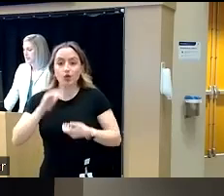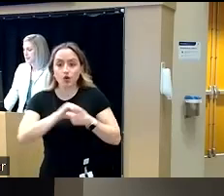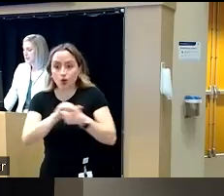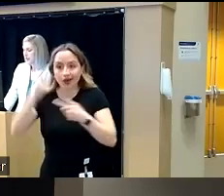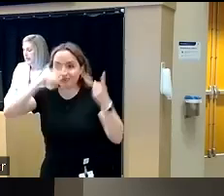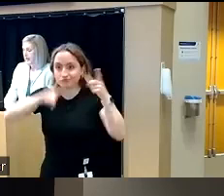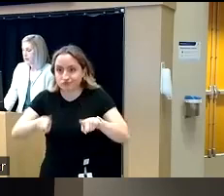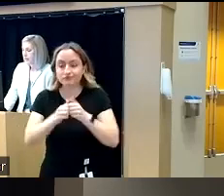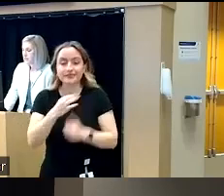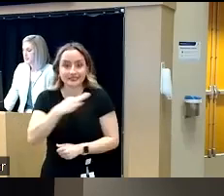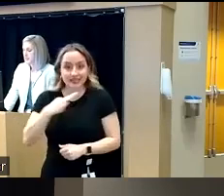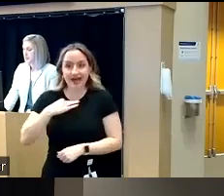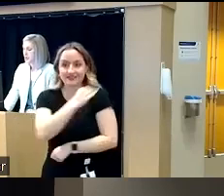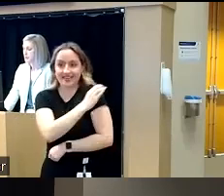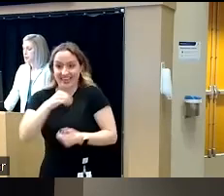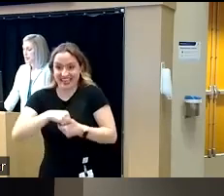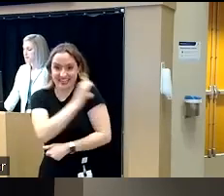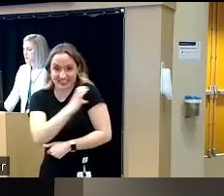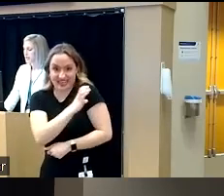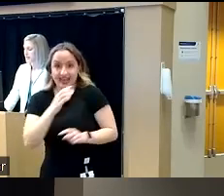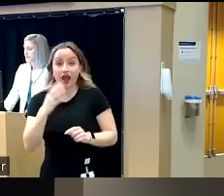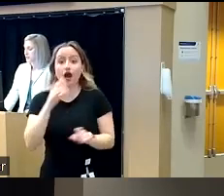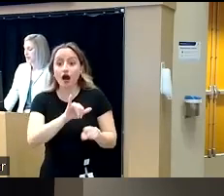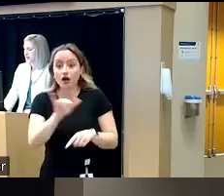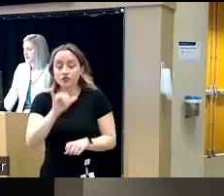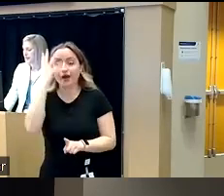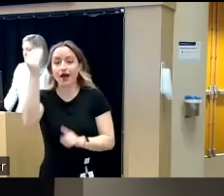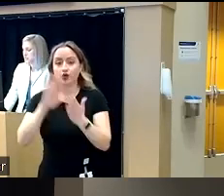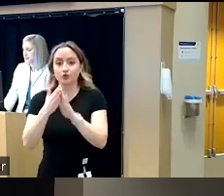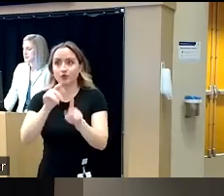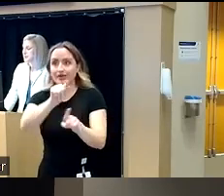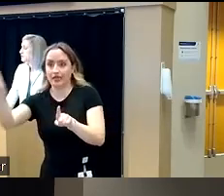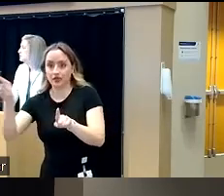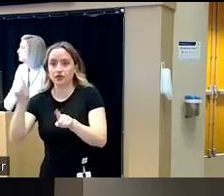this clinic and other agencies in the community trainings to enhance knowledge on substance use